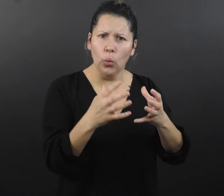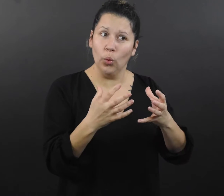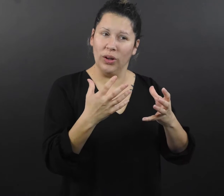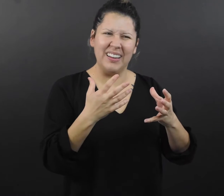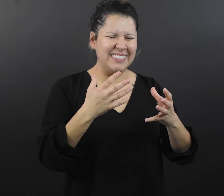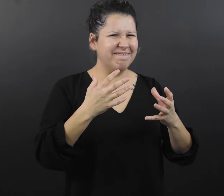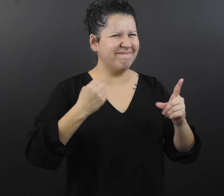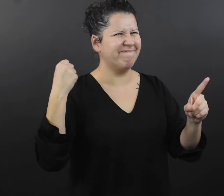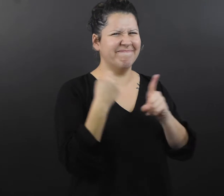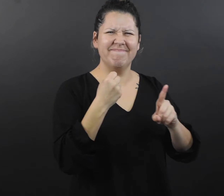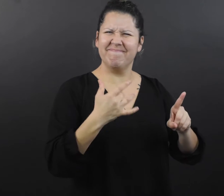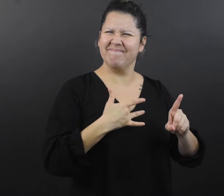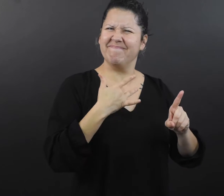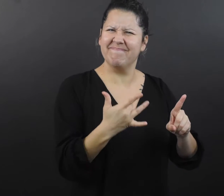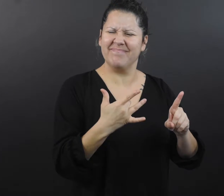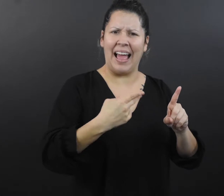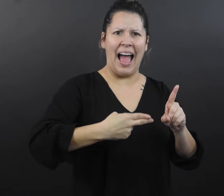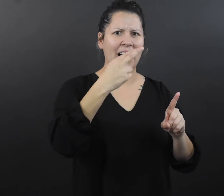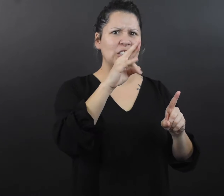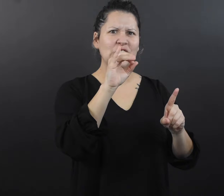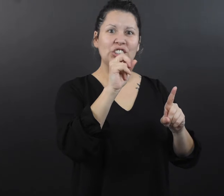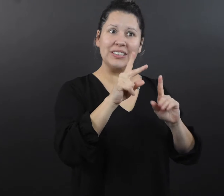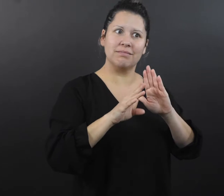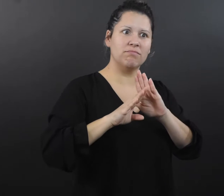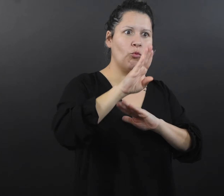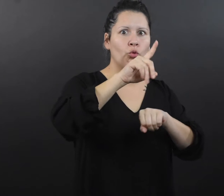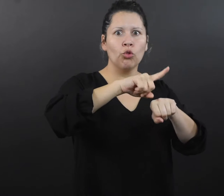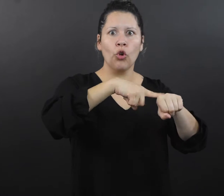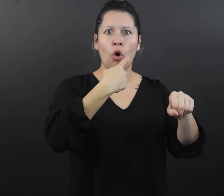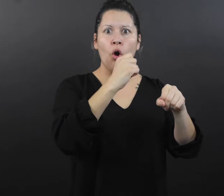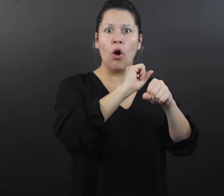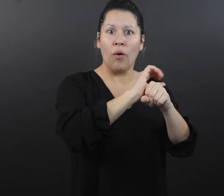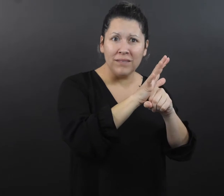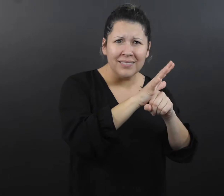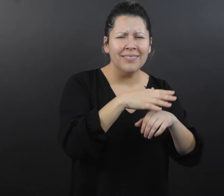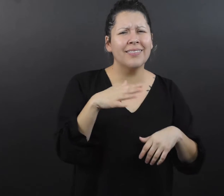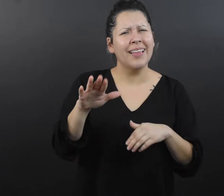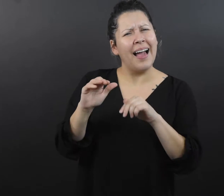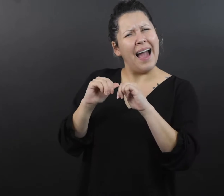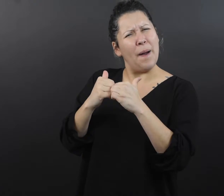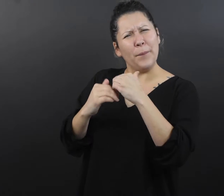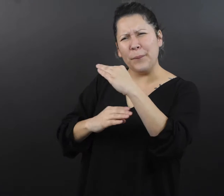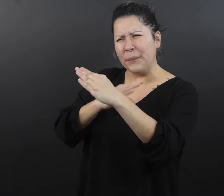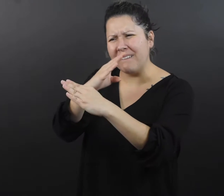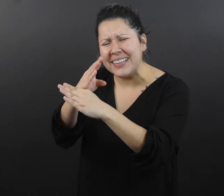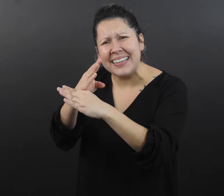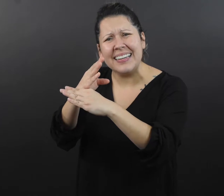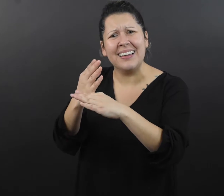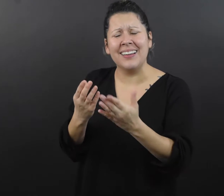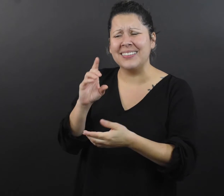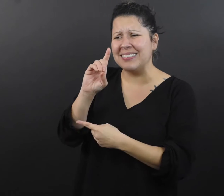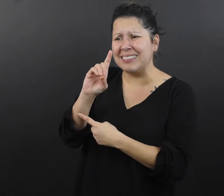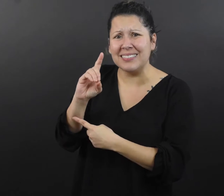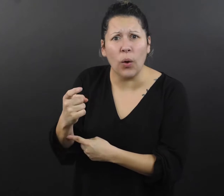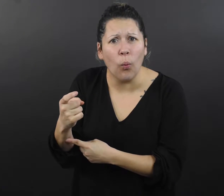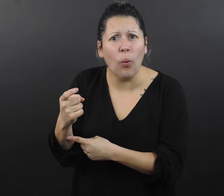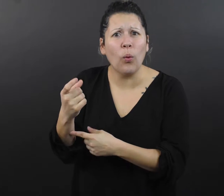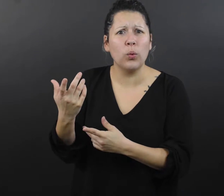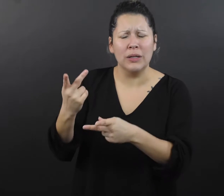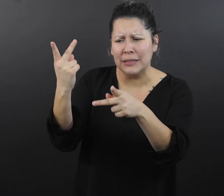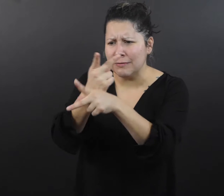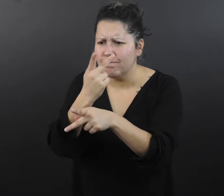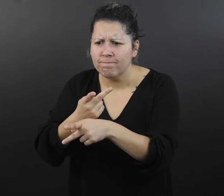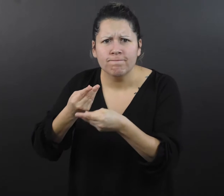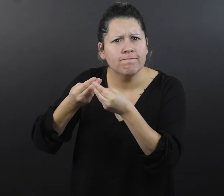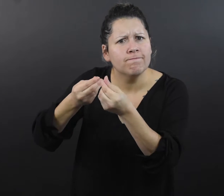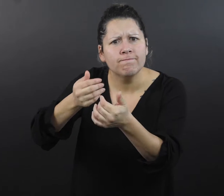for developing long COVID, and how to prevent, diagnose, treat, and track post-COVID conditions.